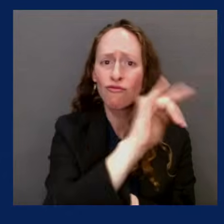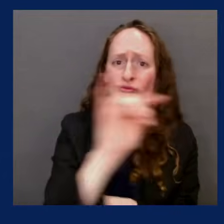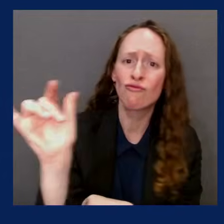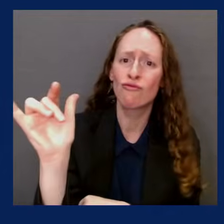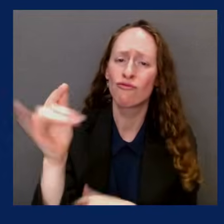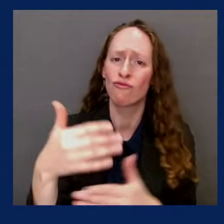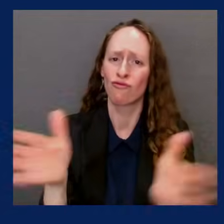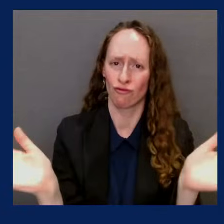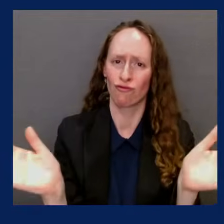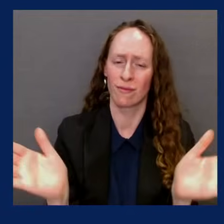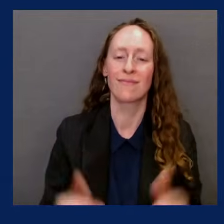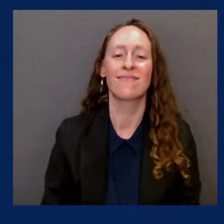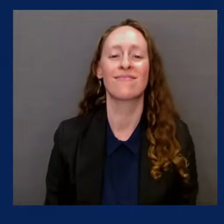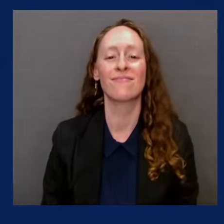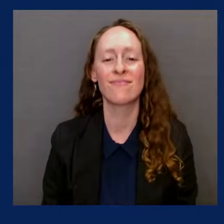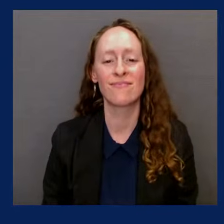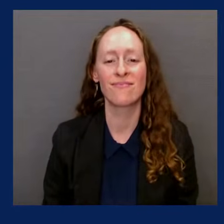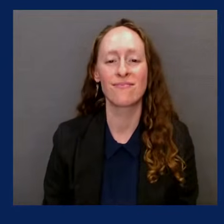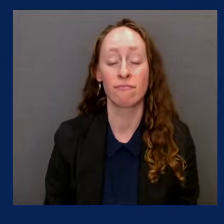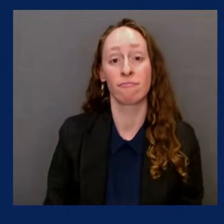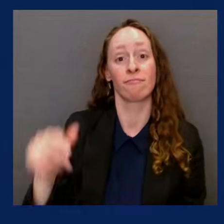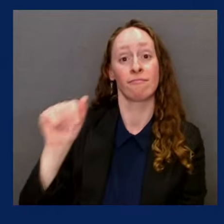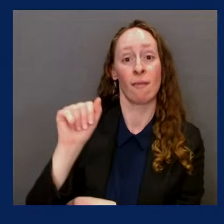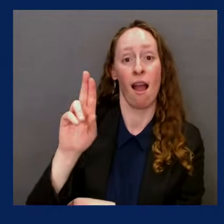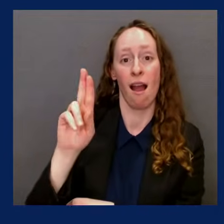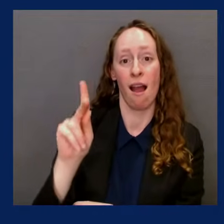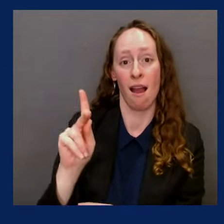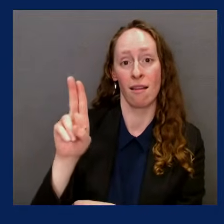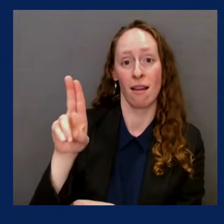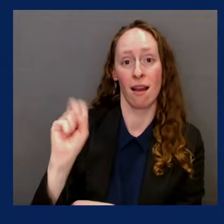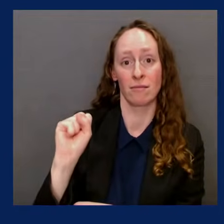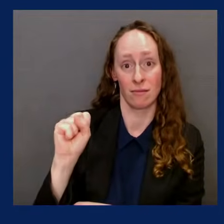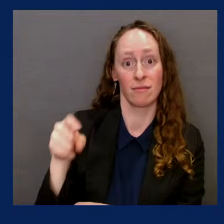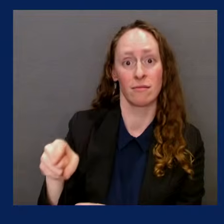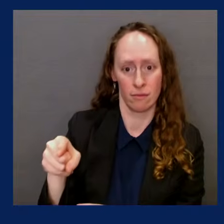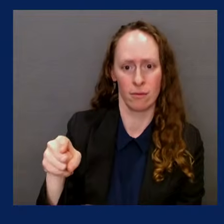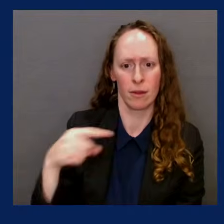Last week, I sent Congress a budget request with commitments to boost our sub- --